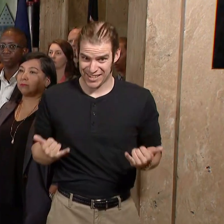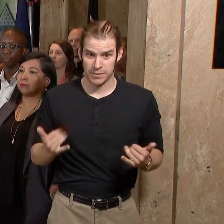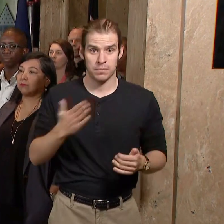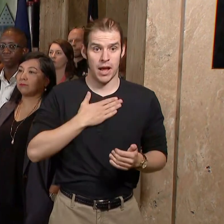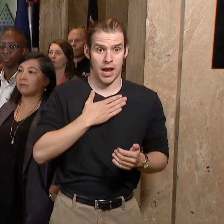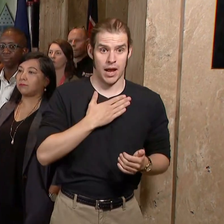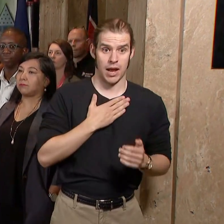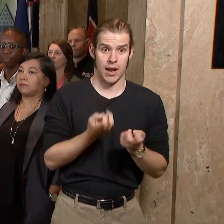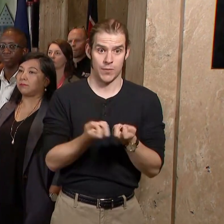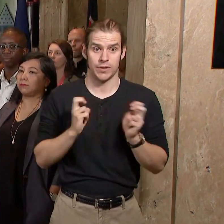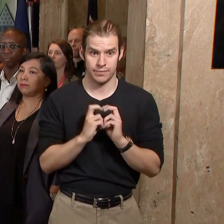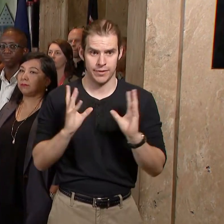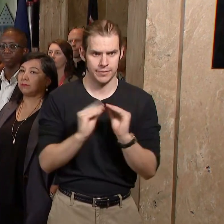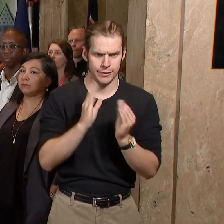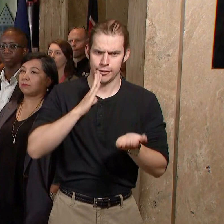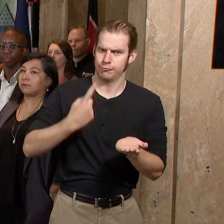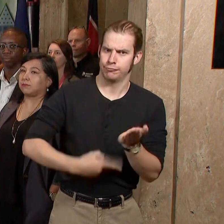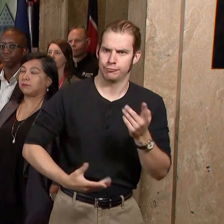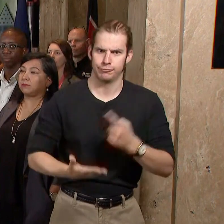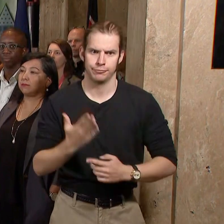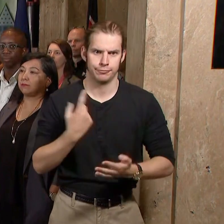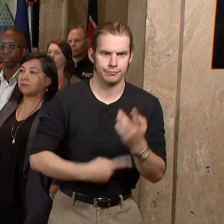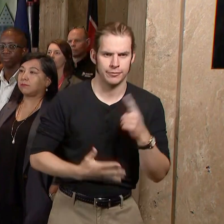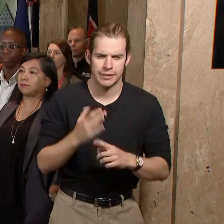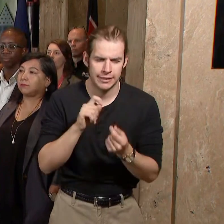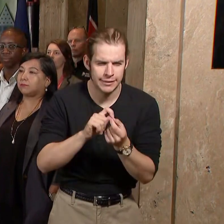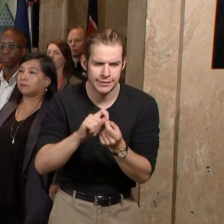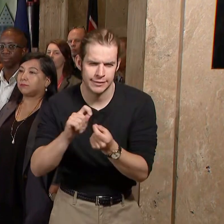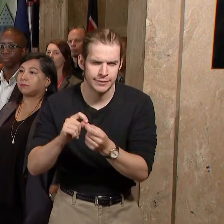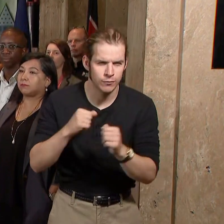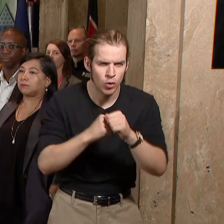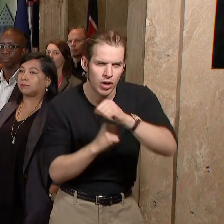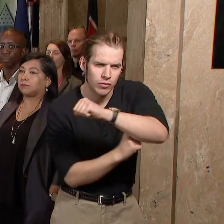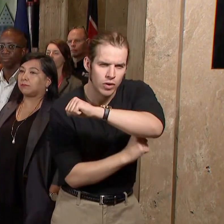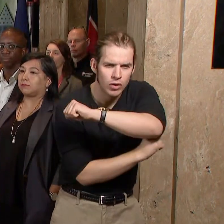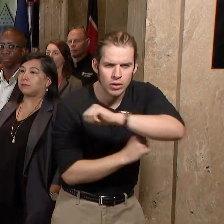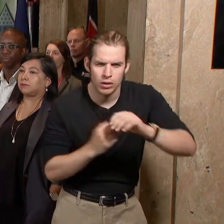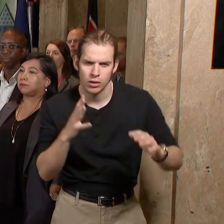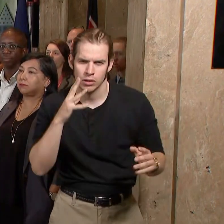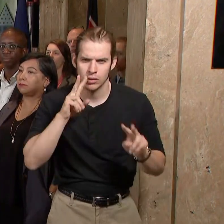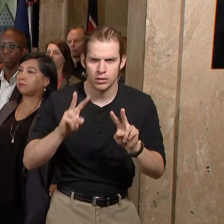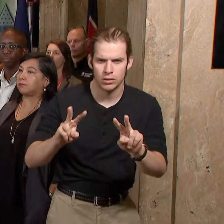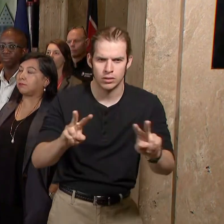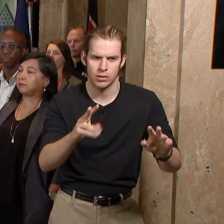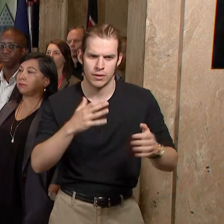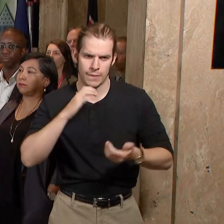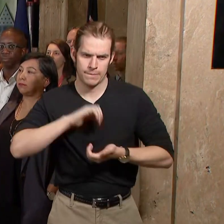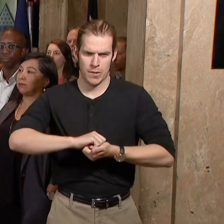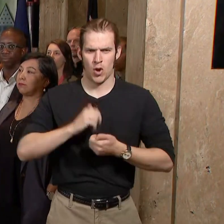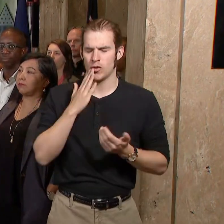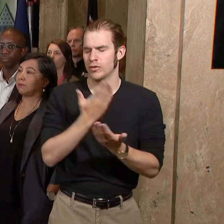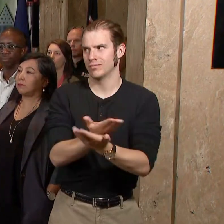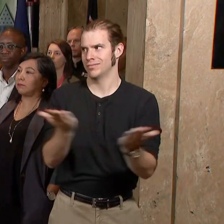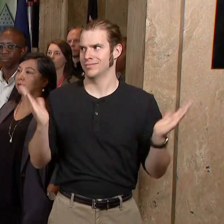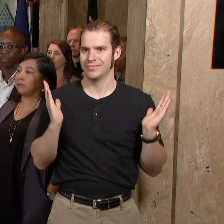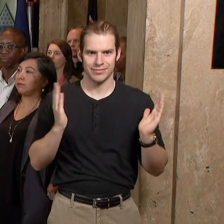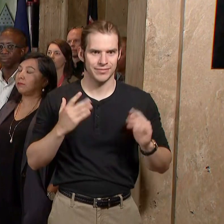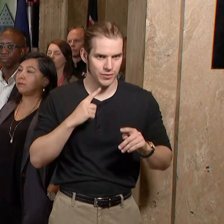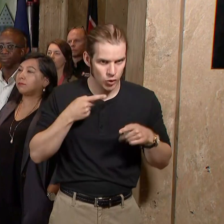and the structures in the process. So I'm looking forward to being shoulder to shoulder with them both today and in every stage of this process because they will be. Most important voices,